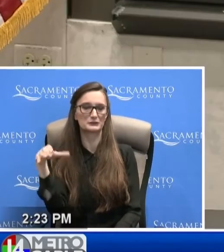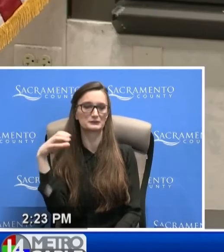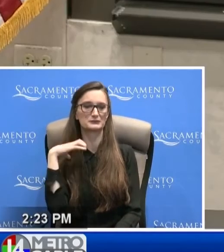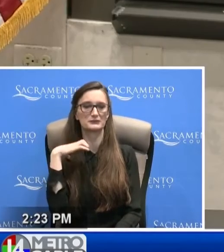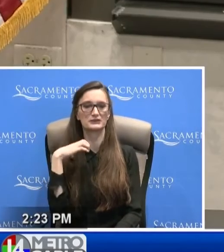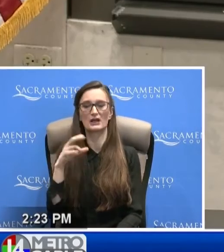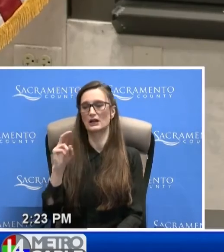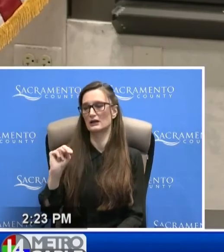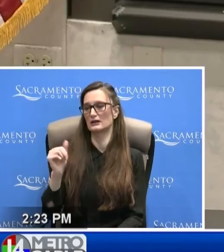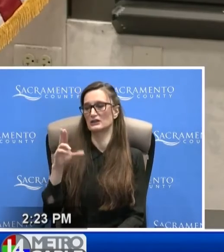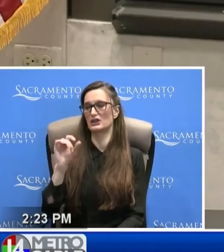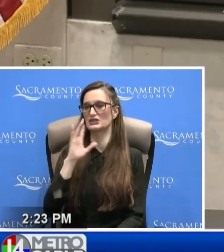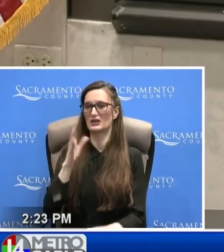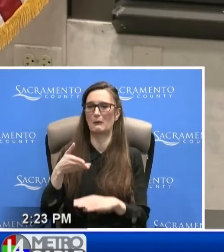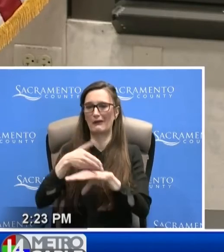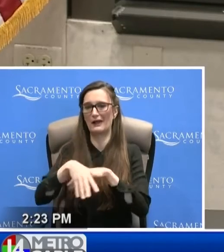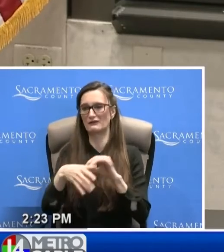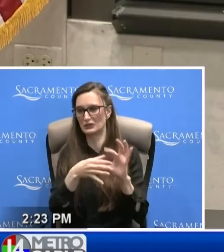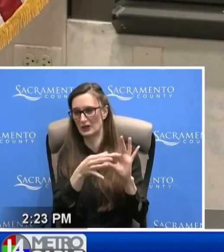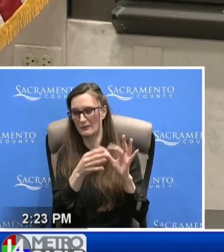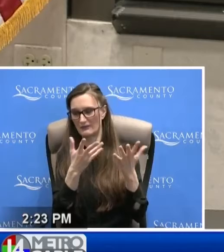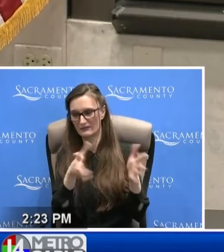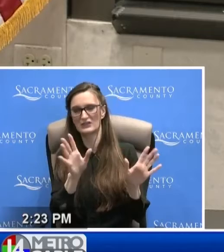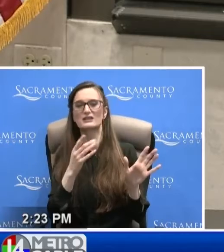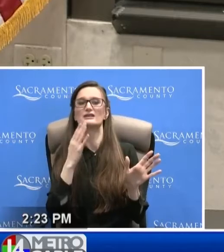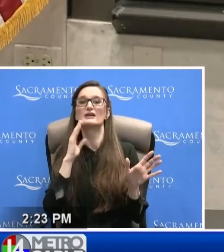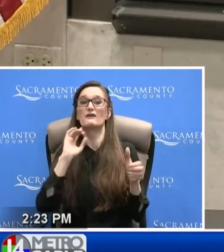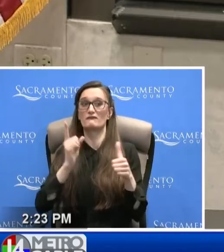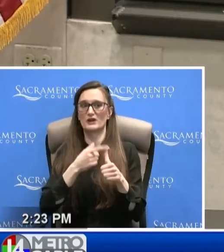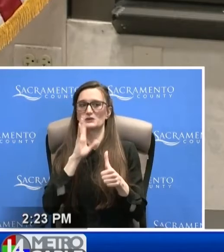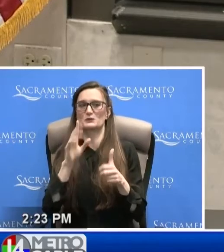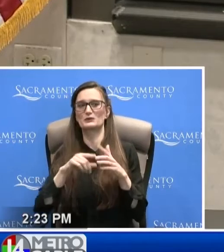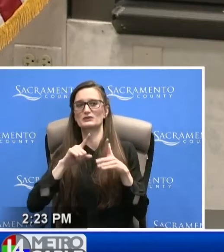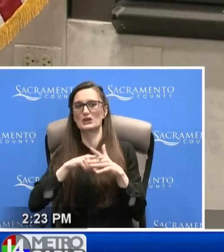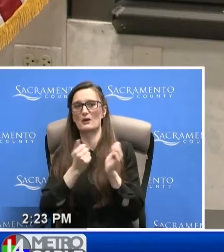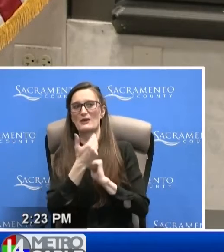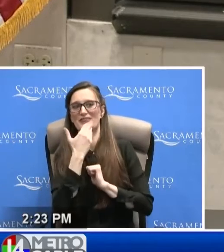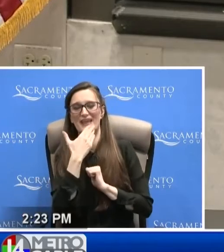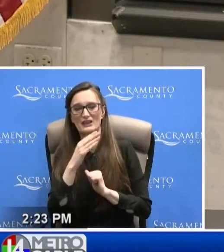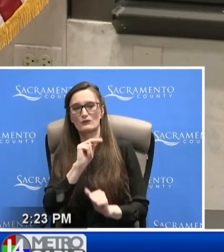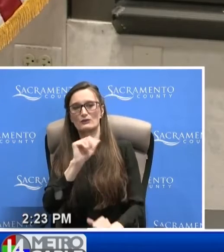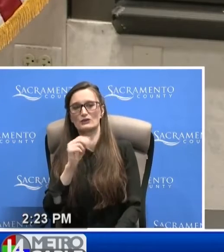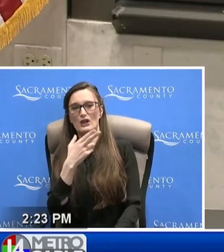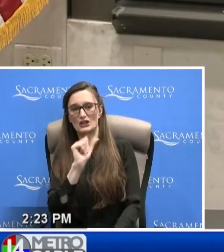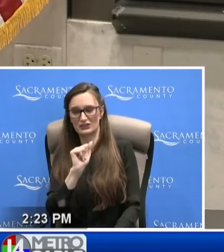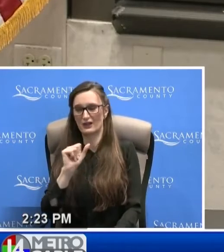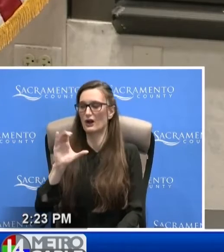I'll just pile on also and then thank Natasha and Courtney and the rest of the county staff and Doug for your work.